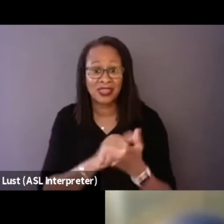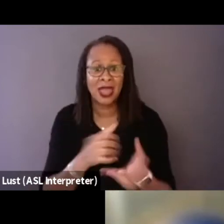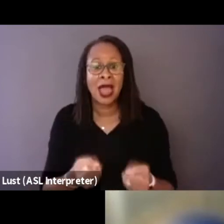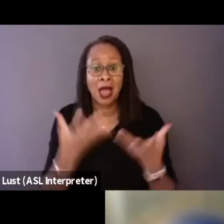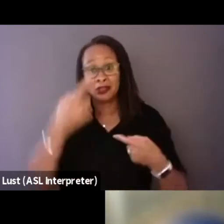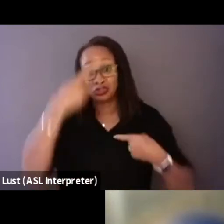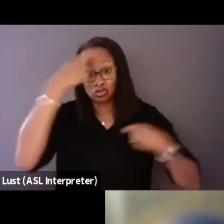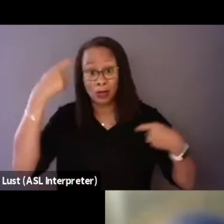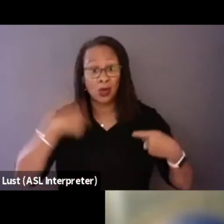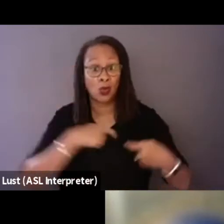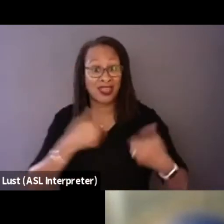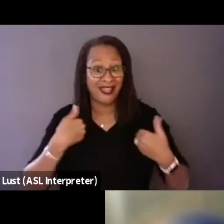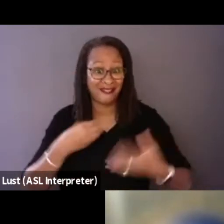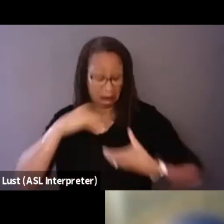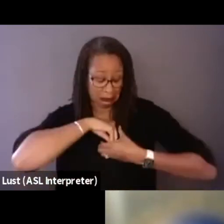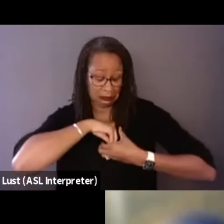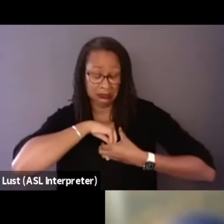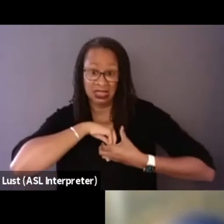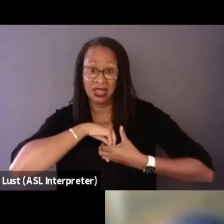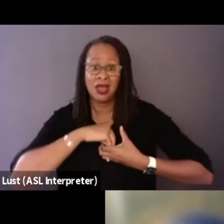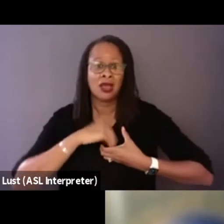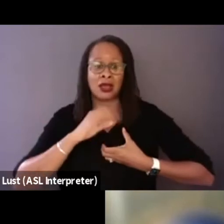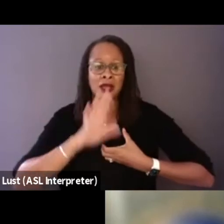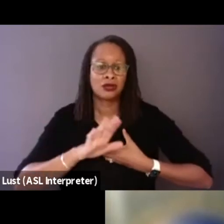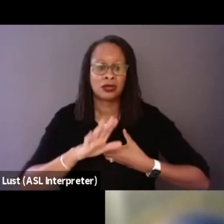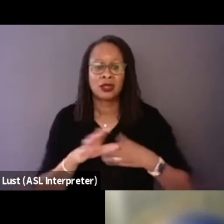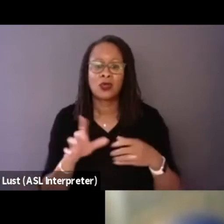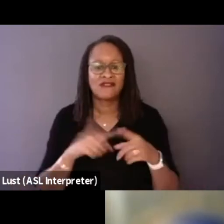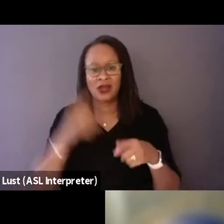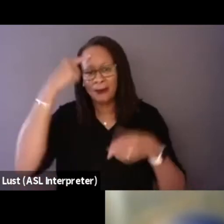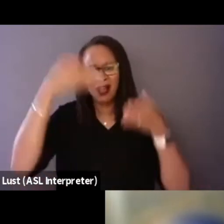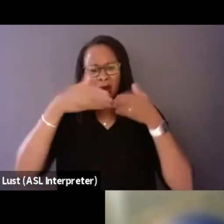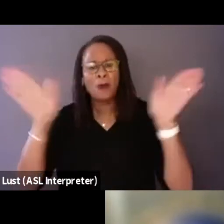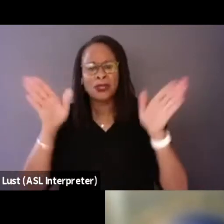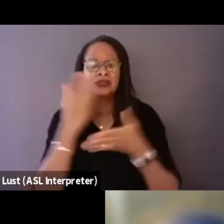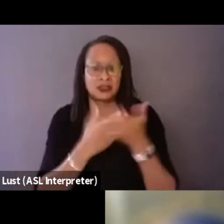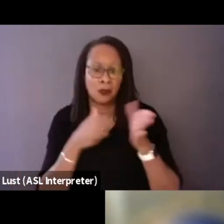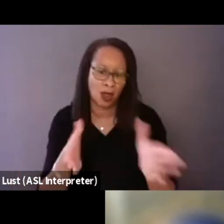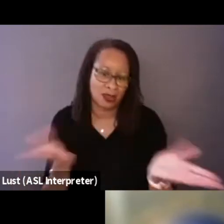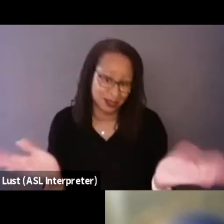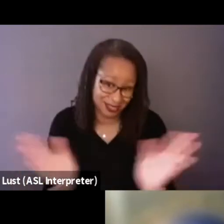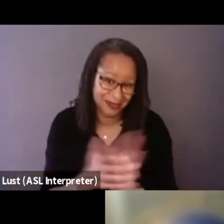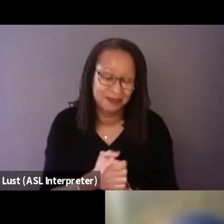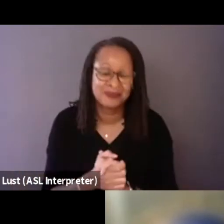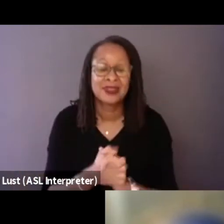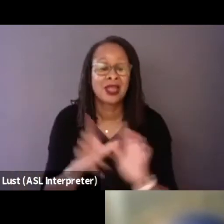to the point that, we're very open-minded in some ways. And definitely when it comes to our class